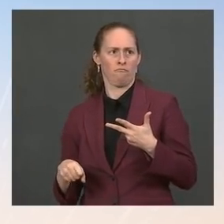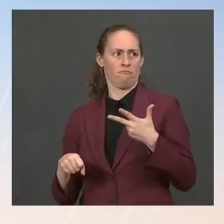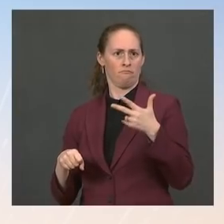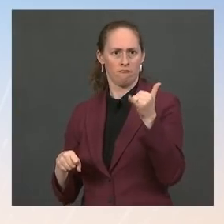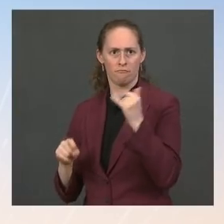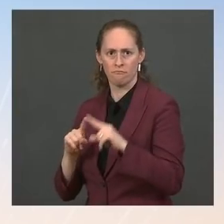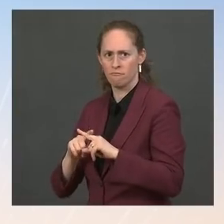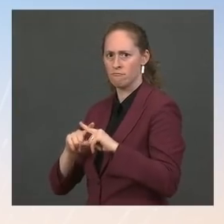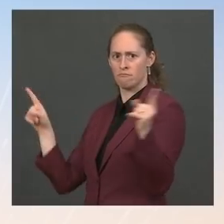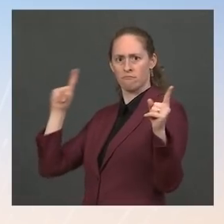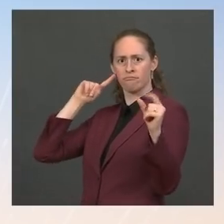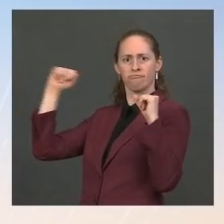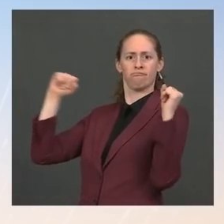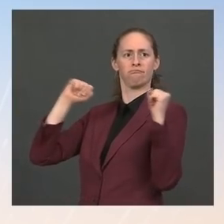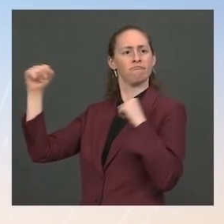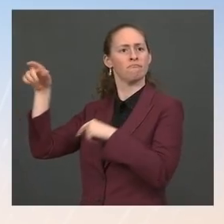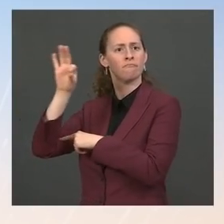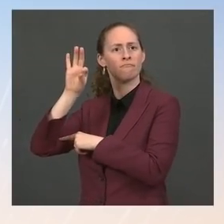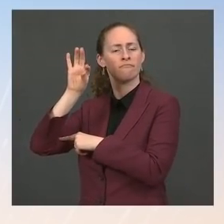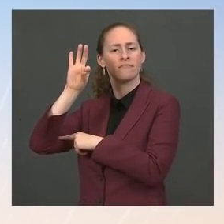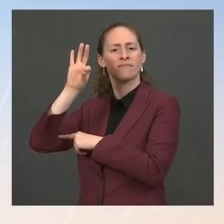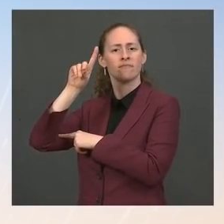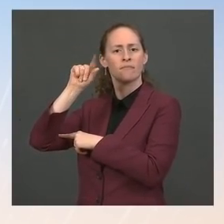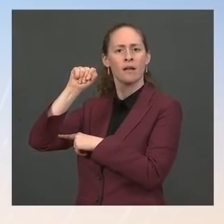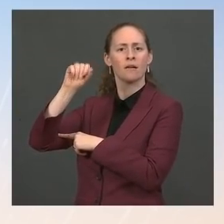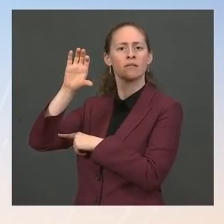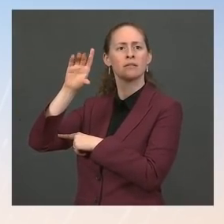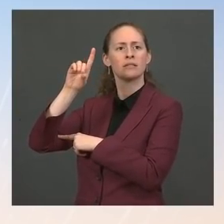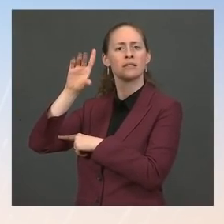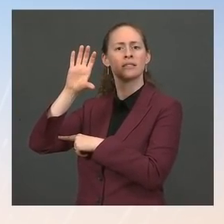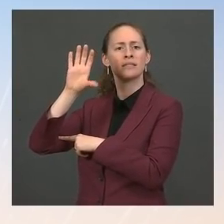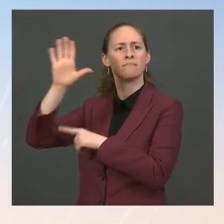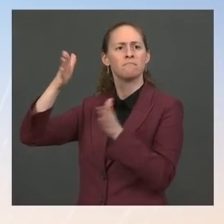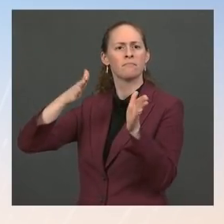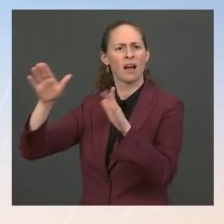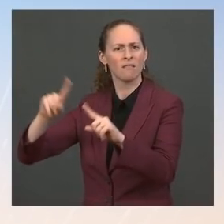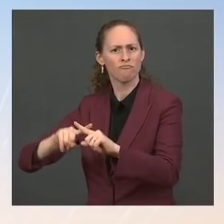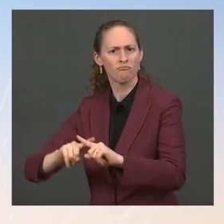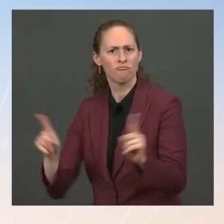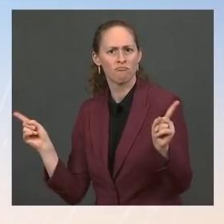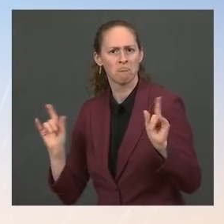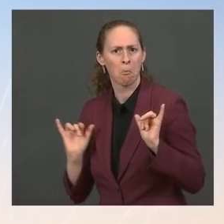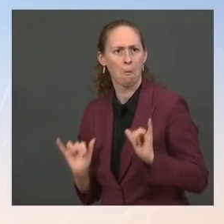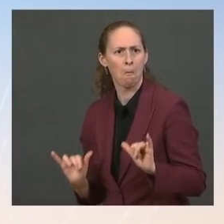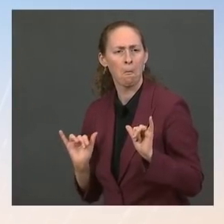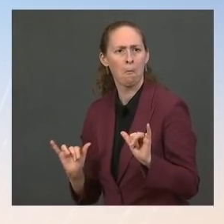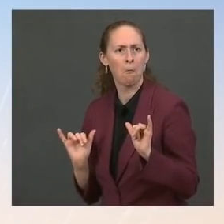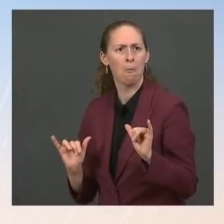should only go to those who are at higher risk or seniors. What does the White House make of that decision and move?